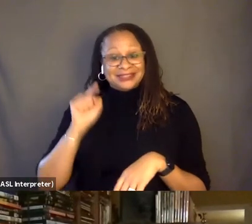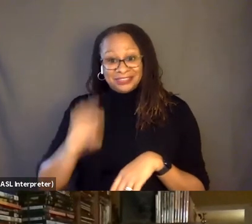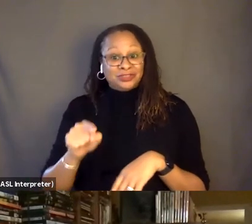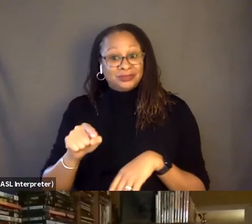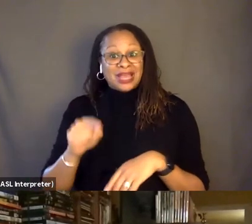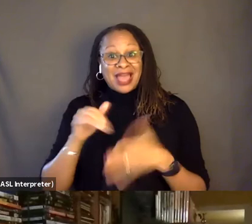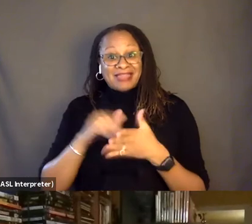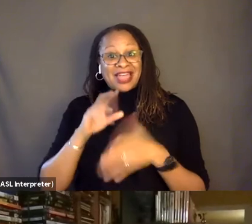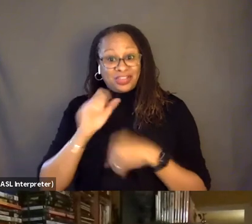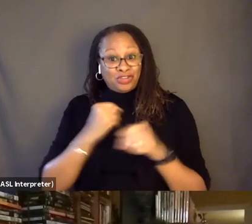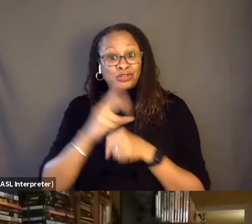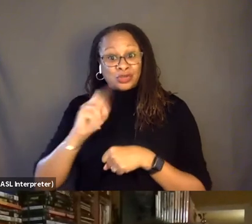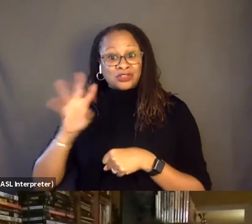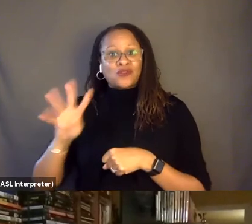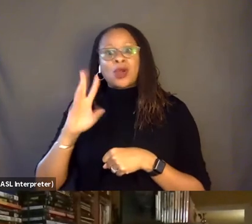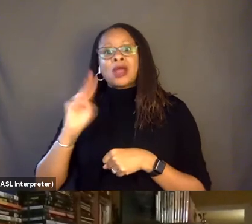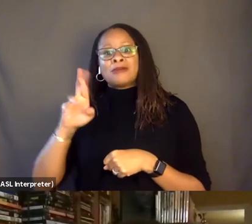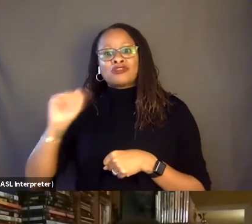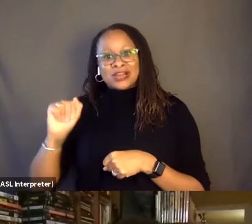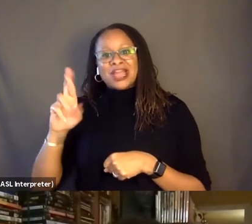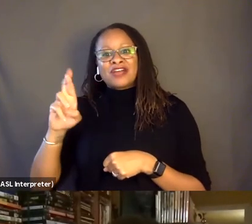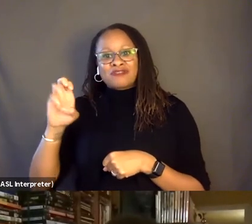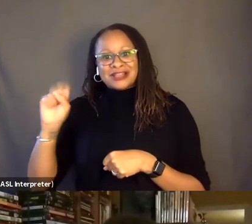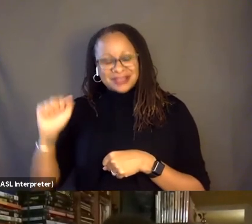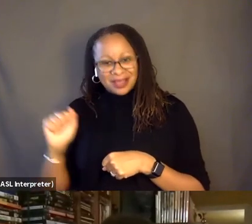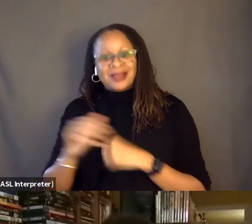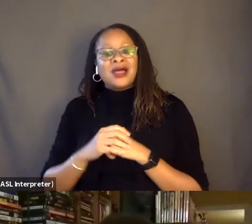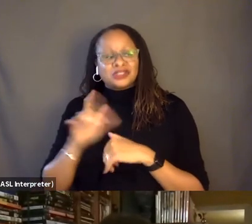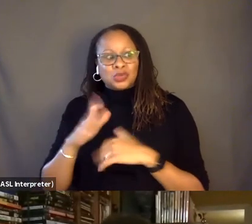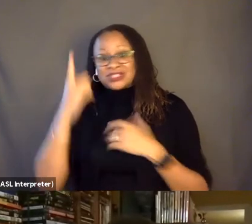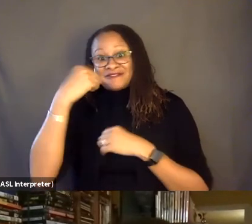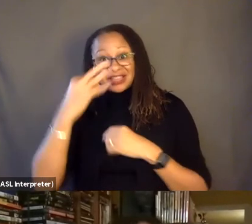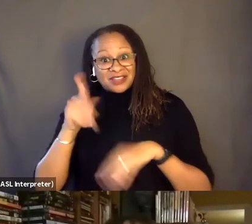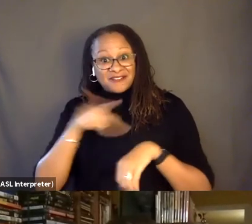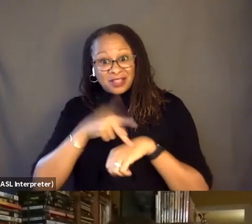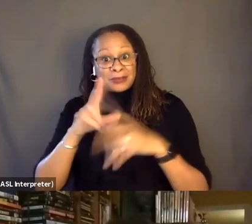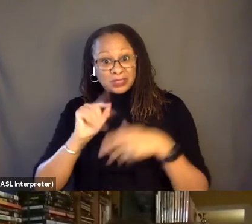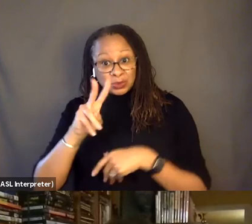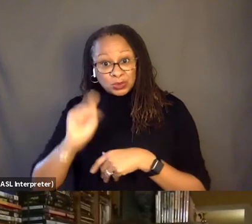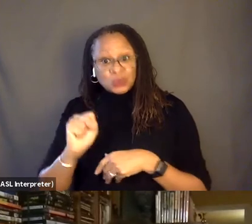So I was like, "Oh my God, Maria wants to interview me." I was really, you know, honored and thrilled. And someone said, "You know she doesn't really